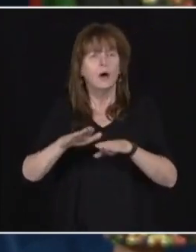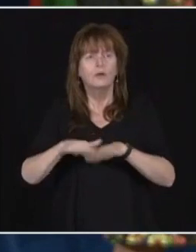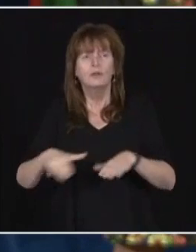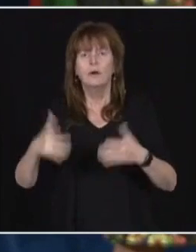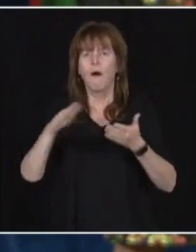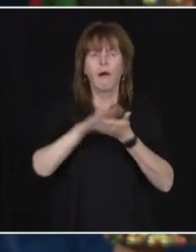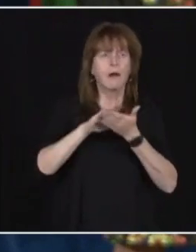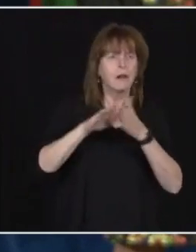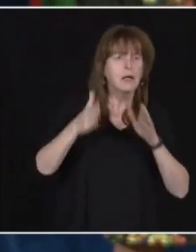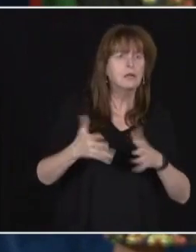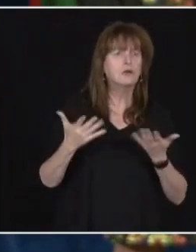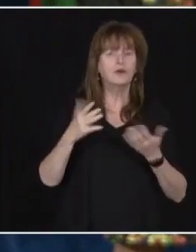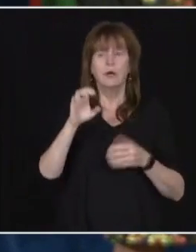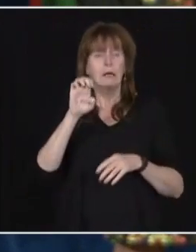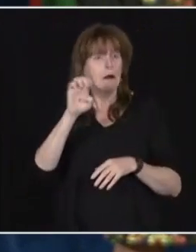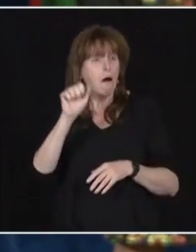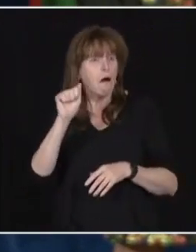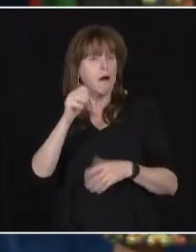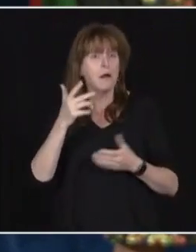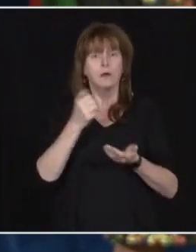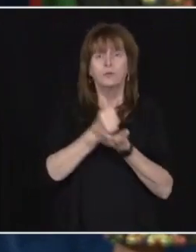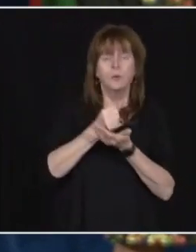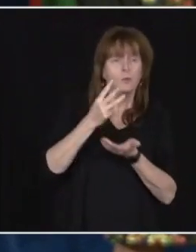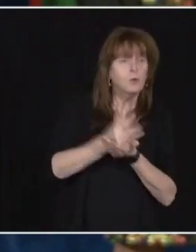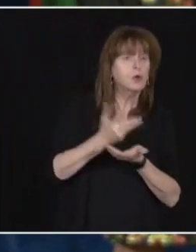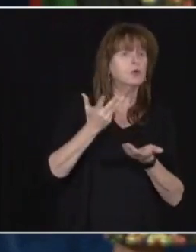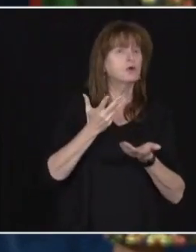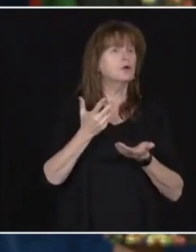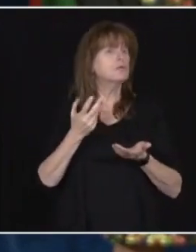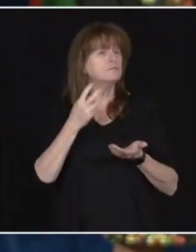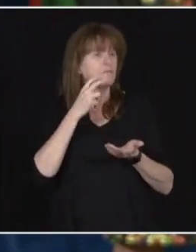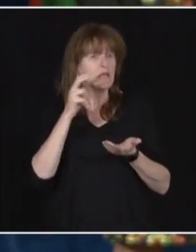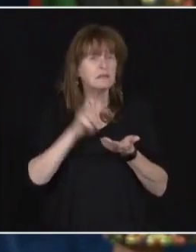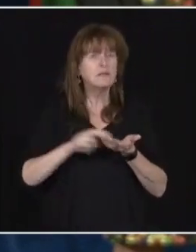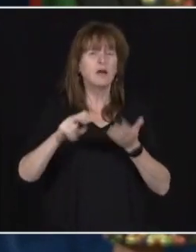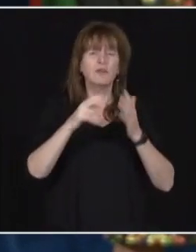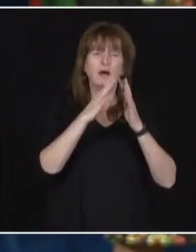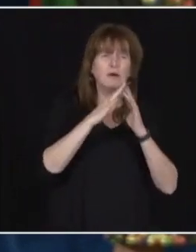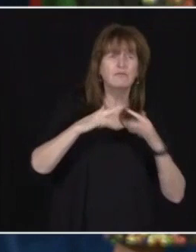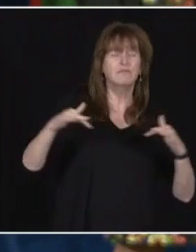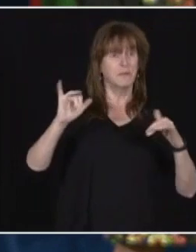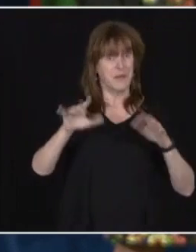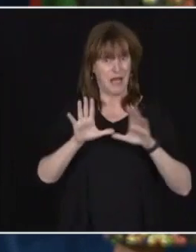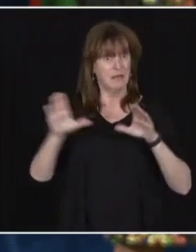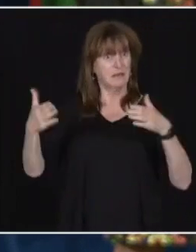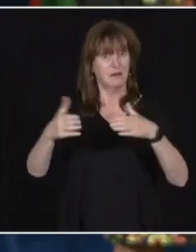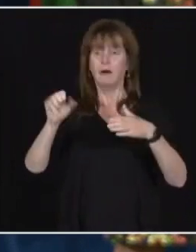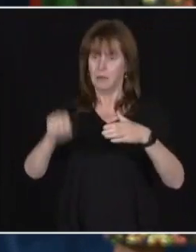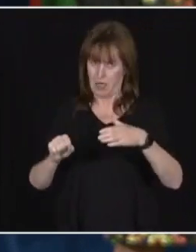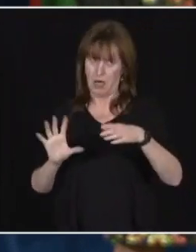assistance, social workers, and administrative staff to volunteer in the fight